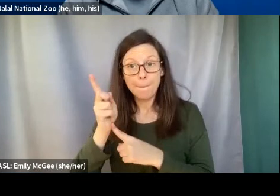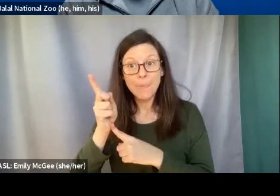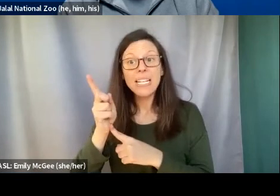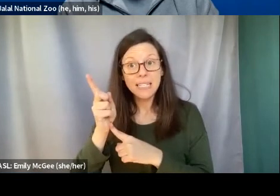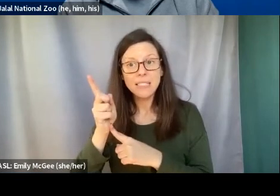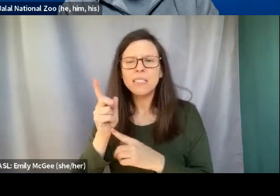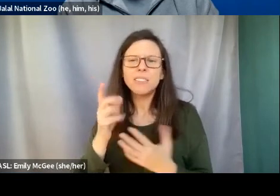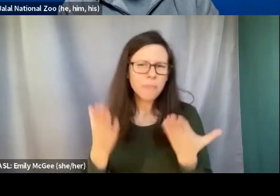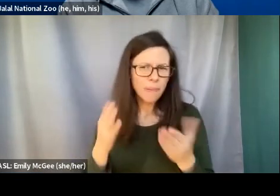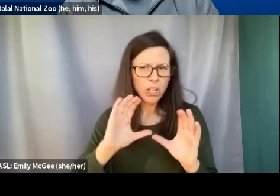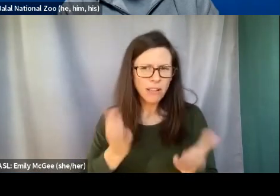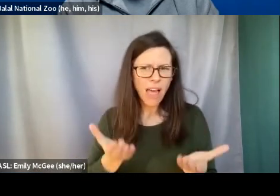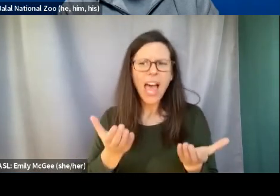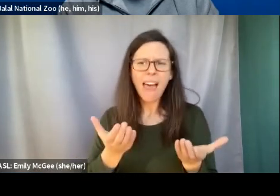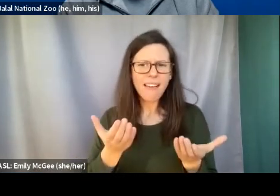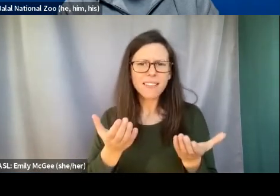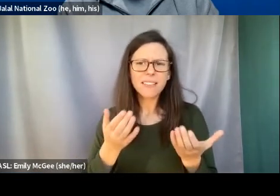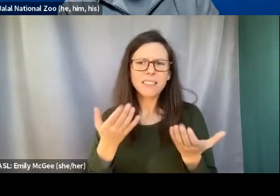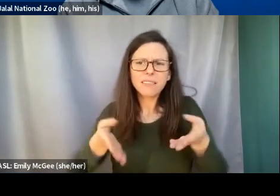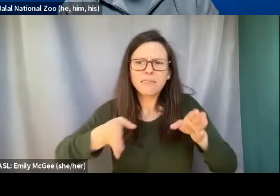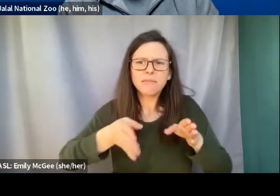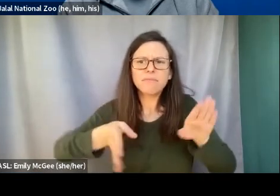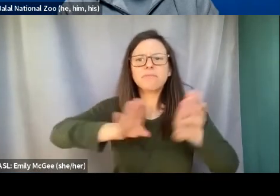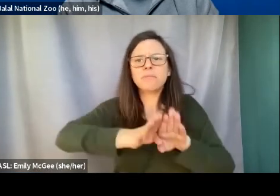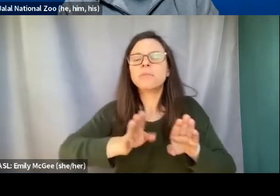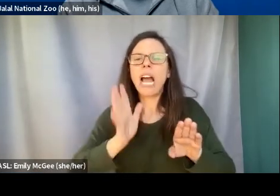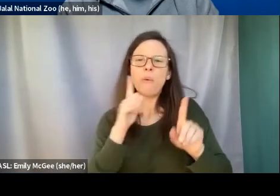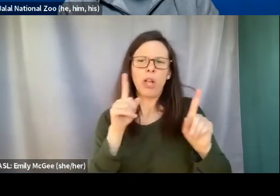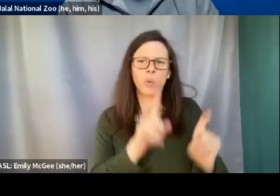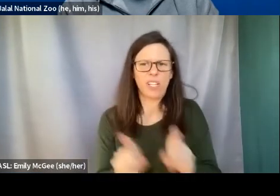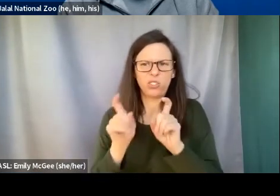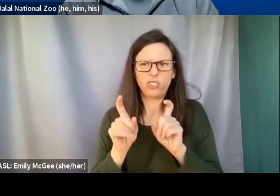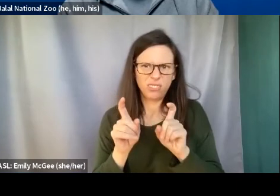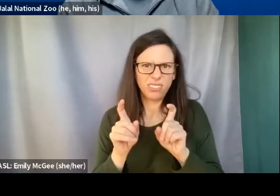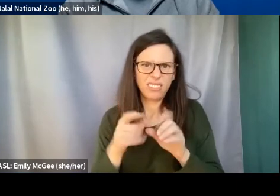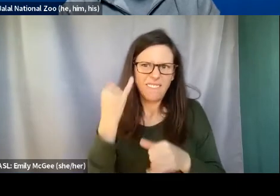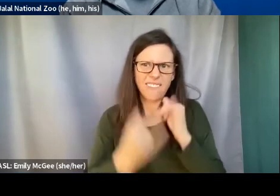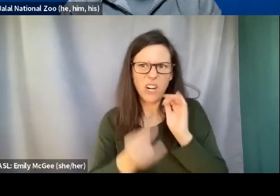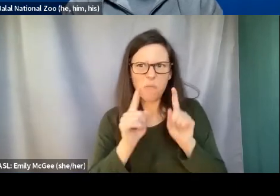going to launch just our final poll here before we move on to our Q&A. So how did you feel about